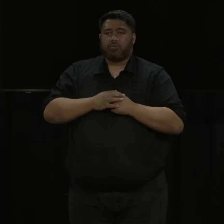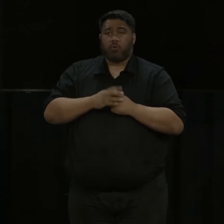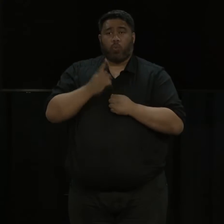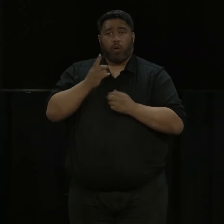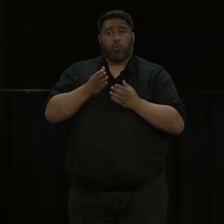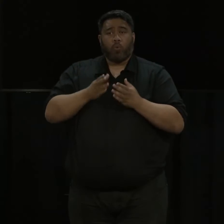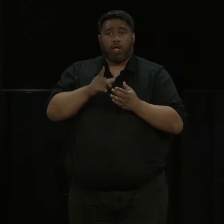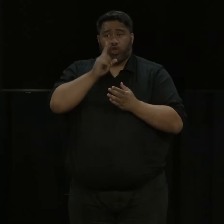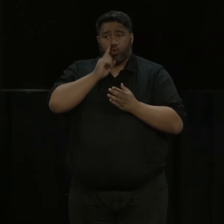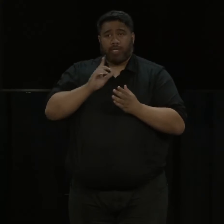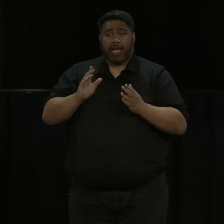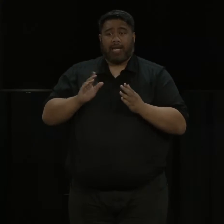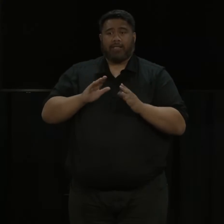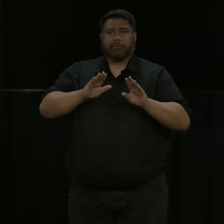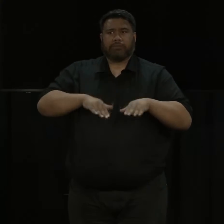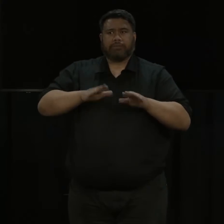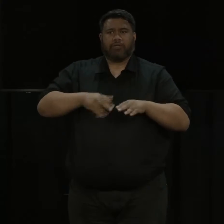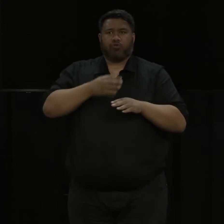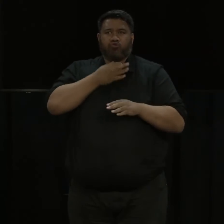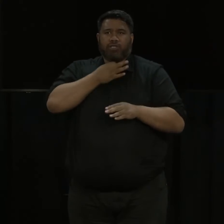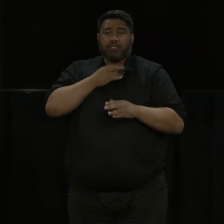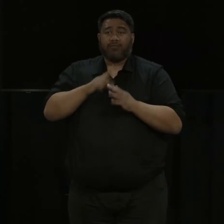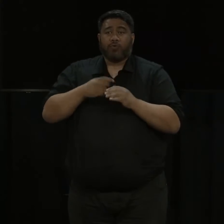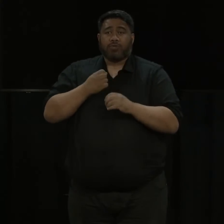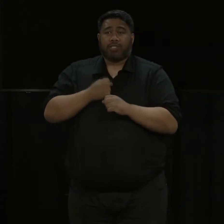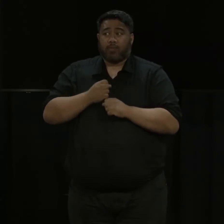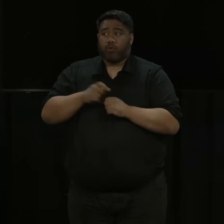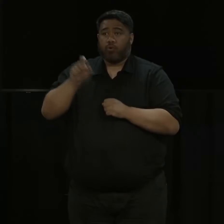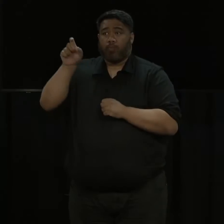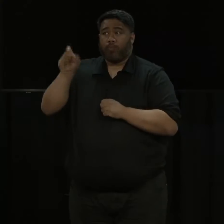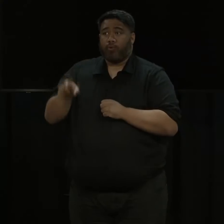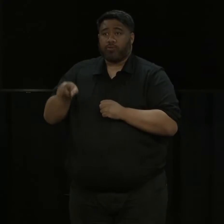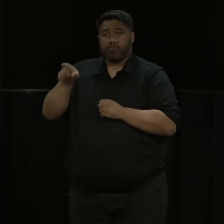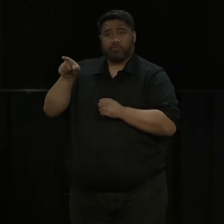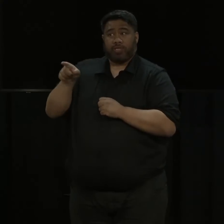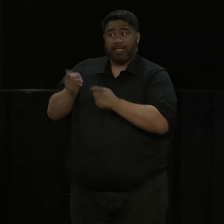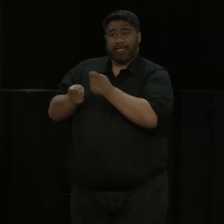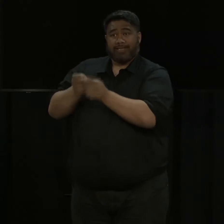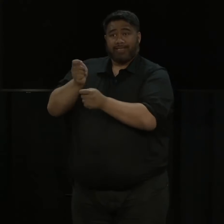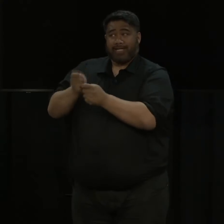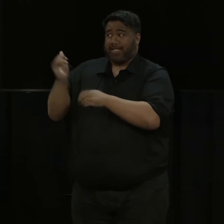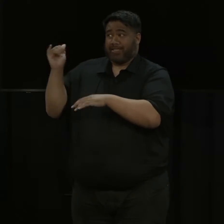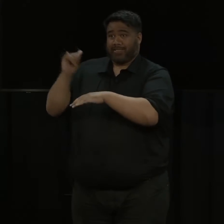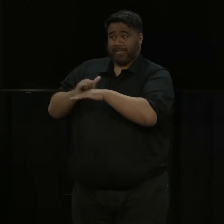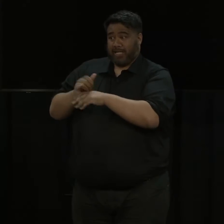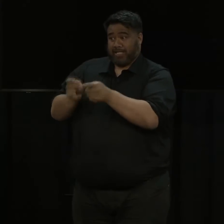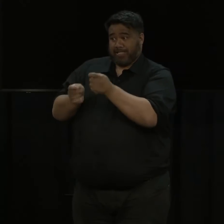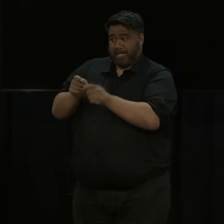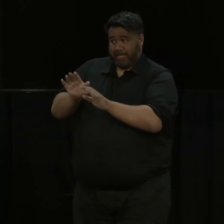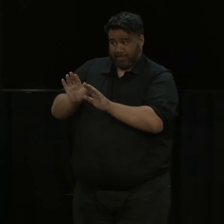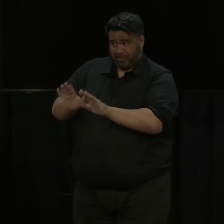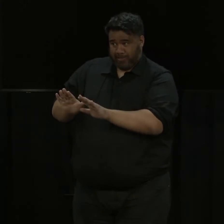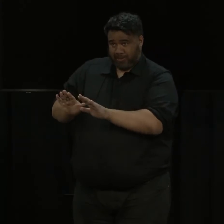There are ways you can reduce cumulative risk as well. The conversation I had with